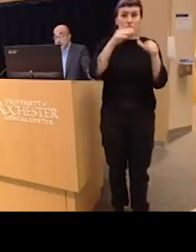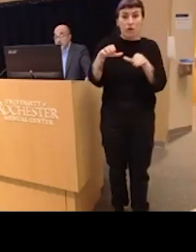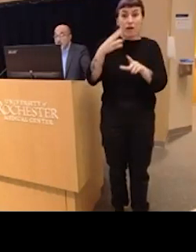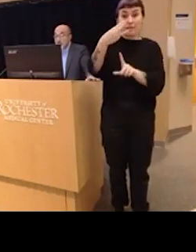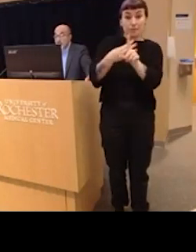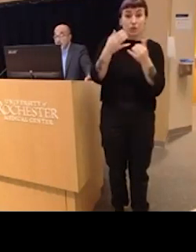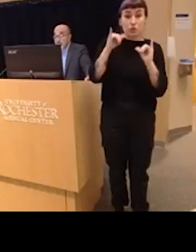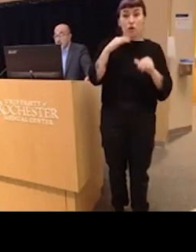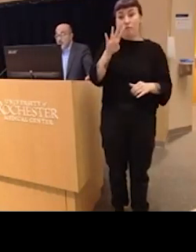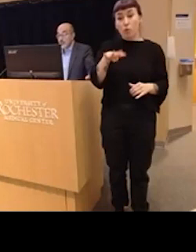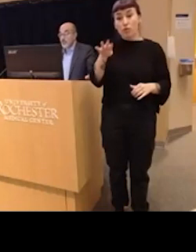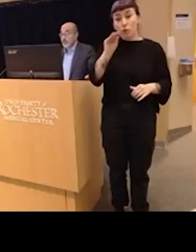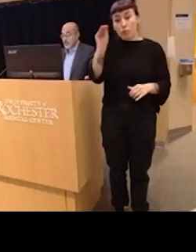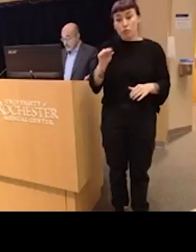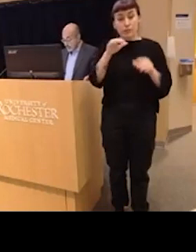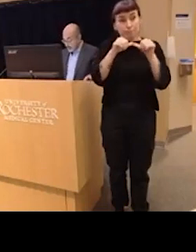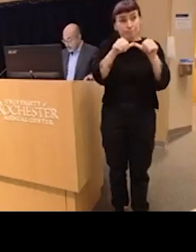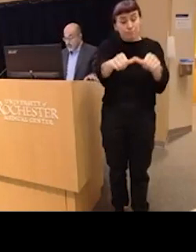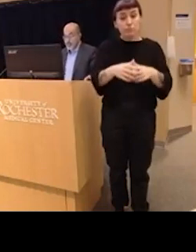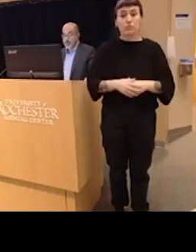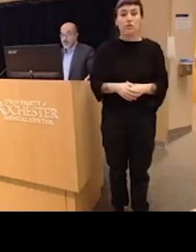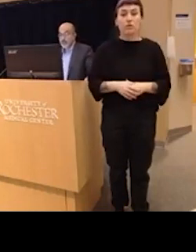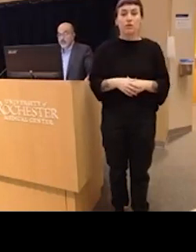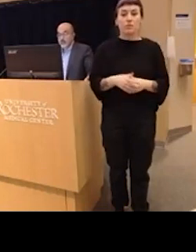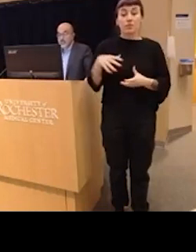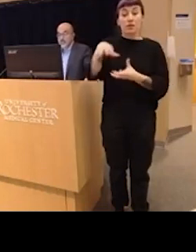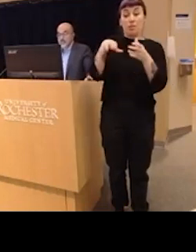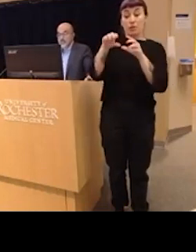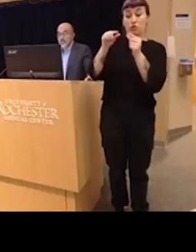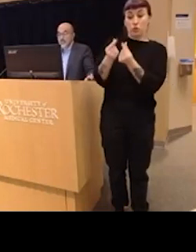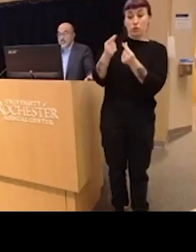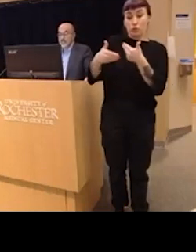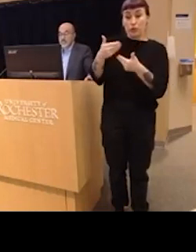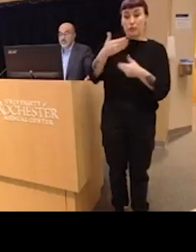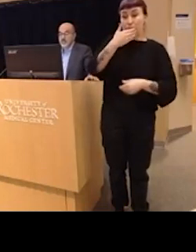have 44% you know who and the combination group poor better versus much lower percentages in the